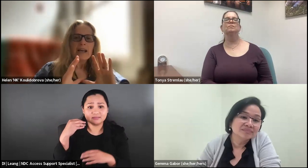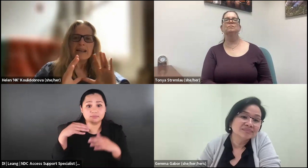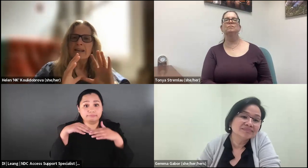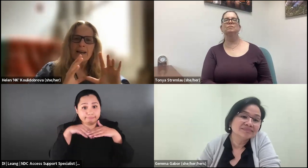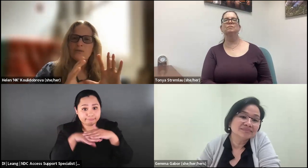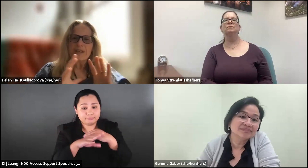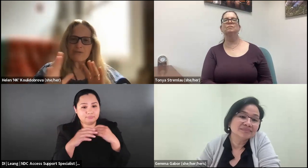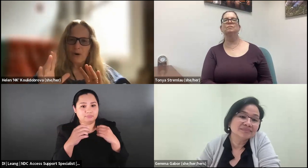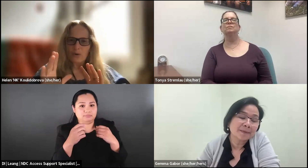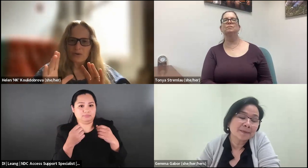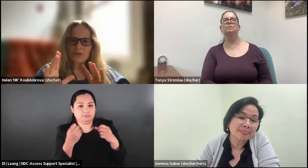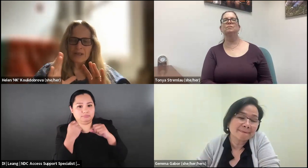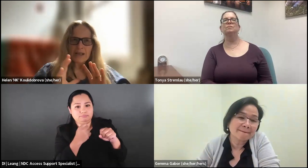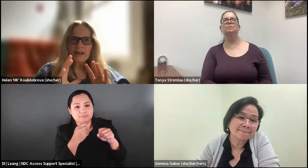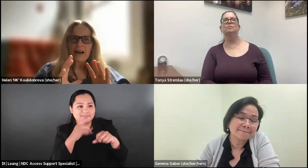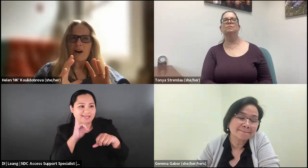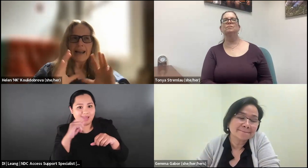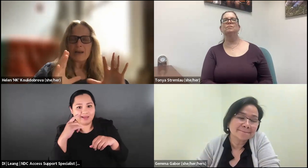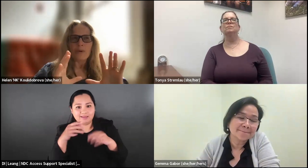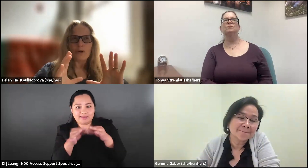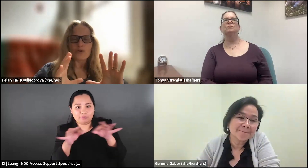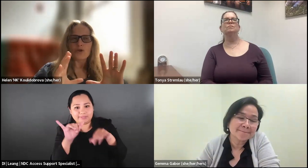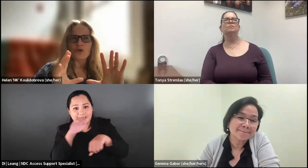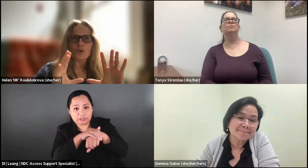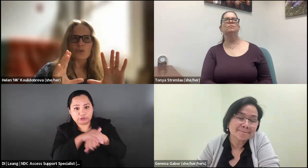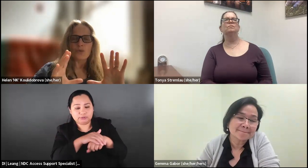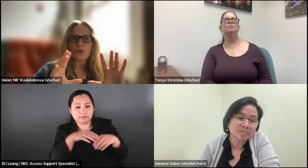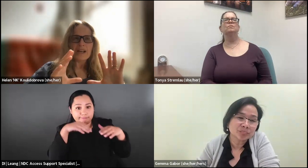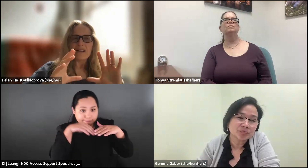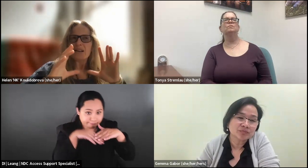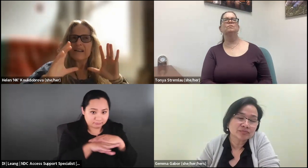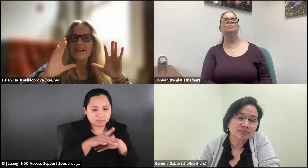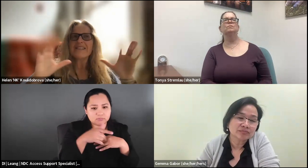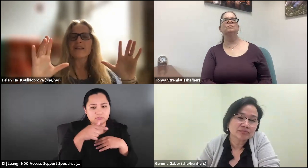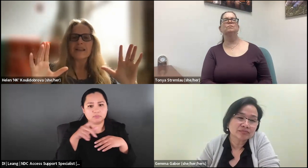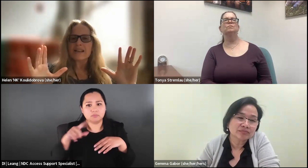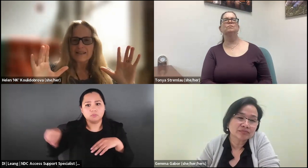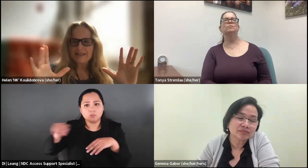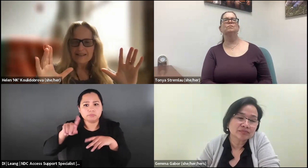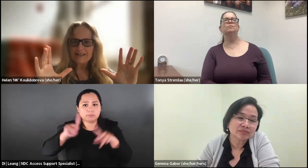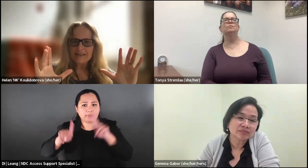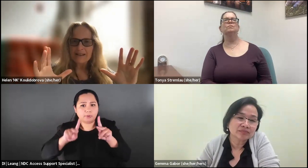And none of these folks are able to easily exist